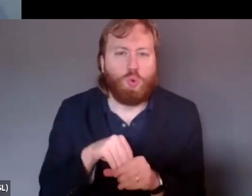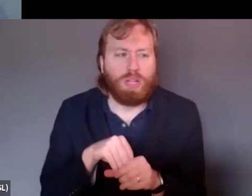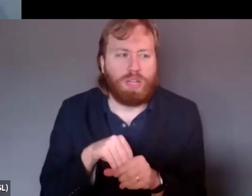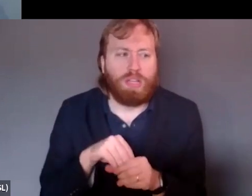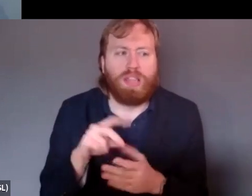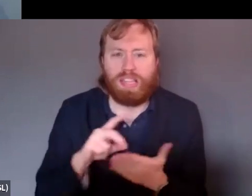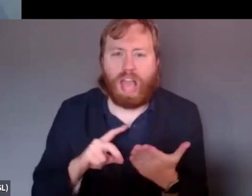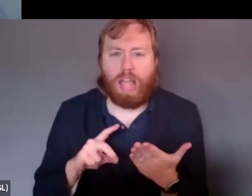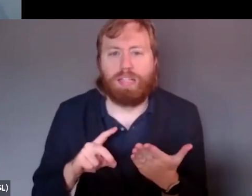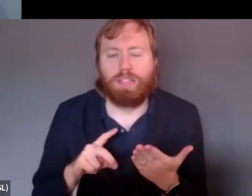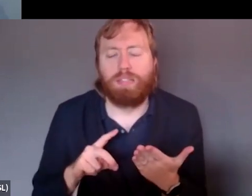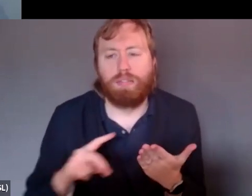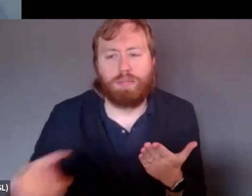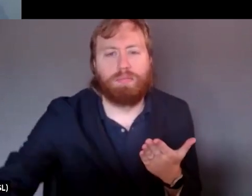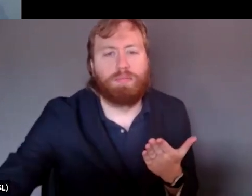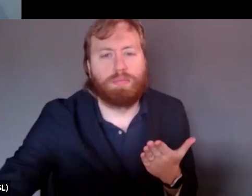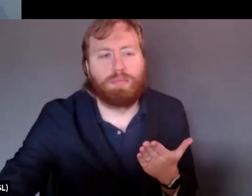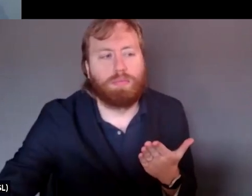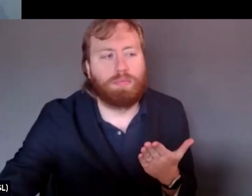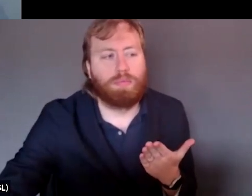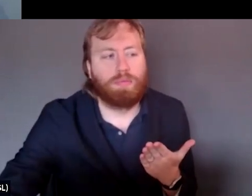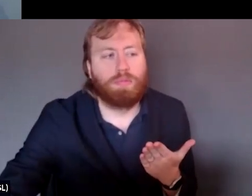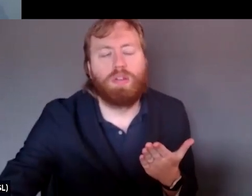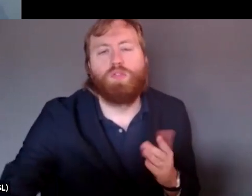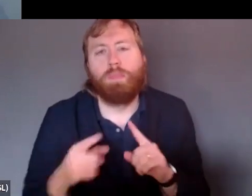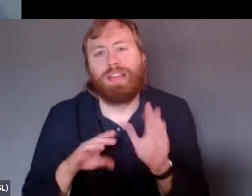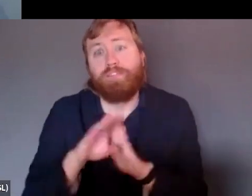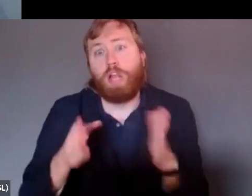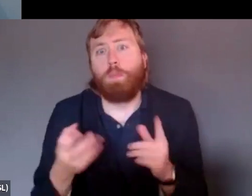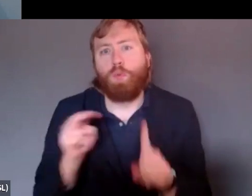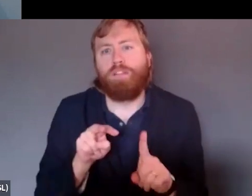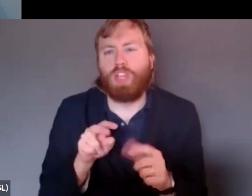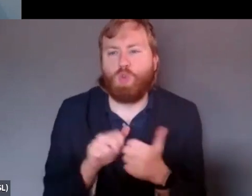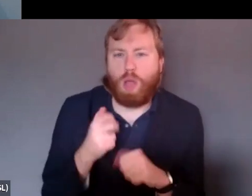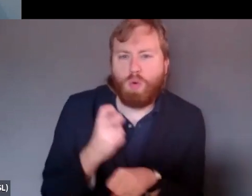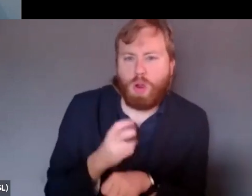Then we get from a developer point of view, how hard is this going to be? Is it possible?